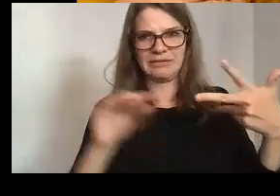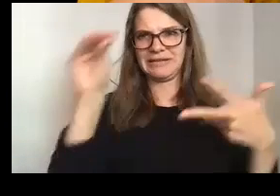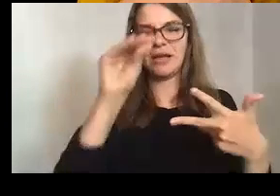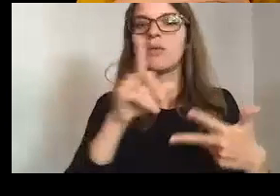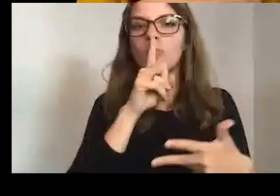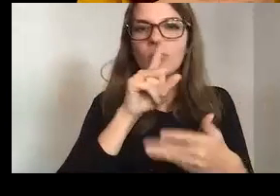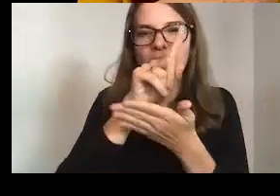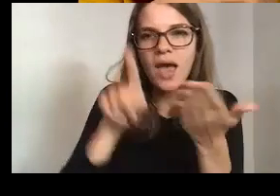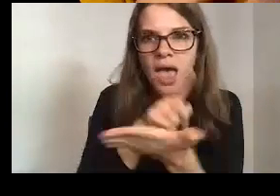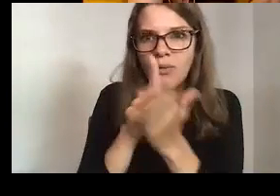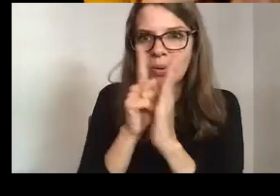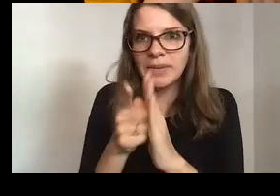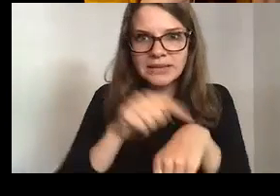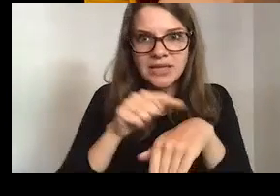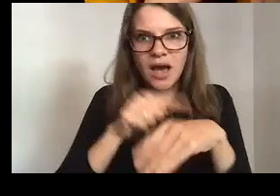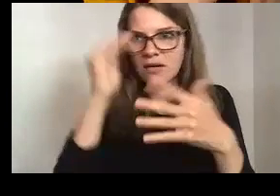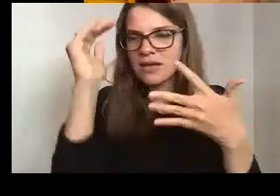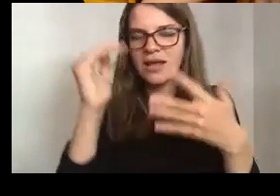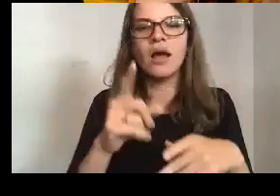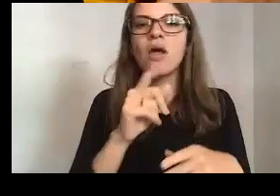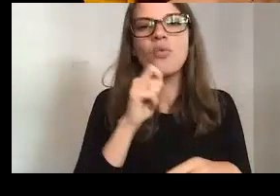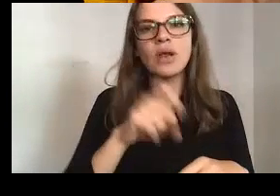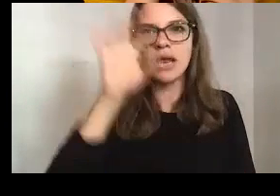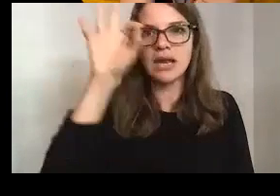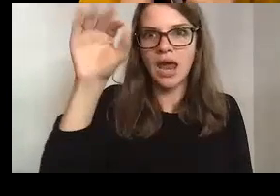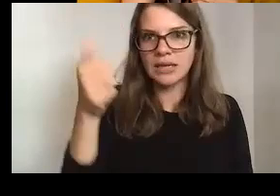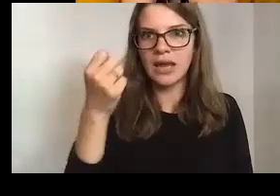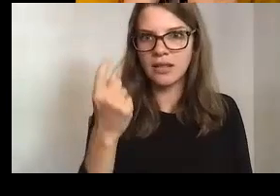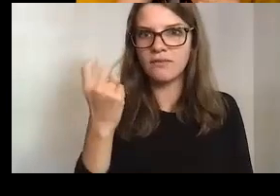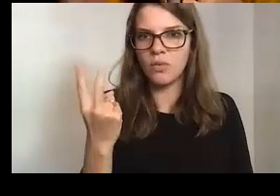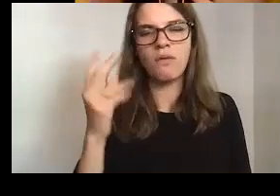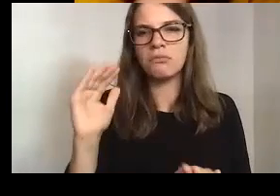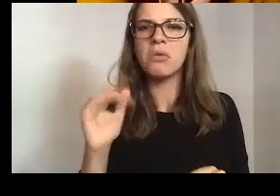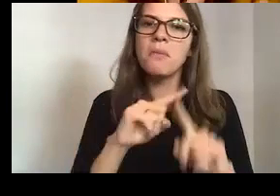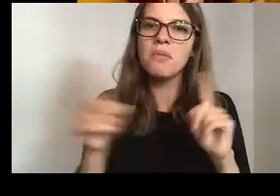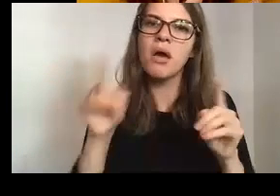you know we have to have something at 9 00 at 10 at 11 at noon so sometimes just reframing